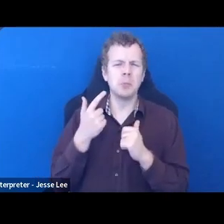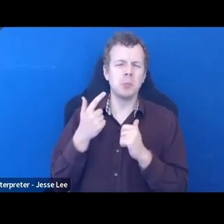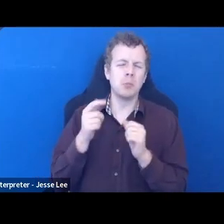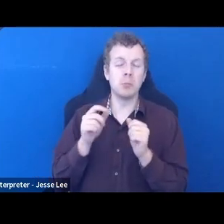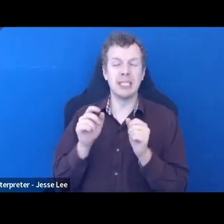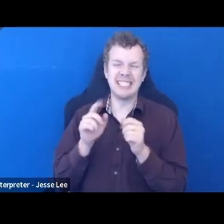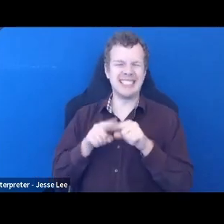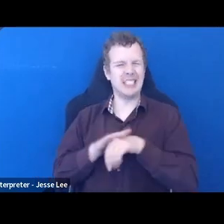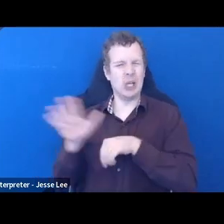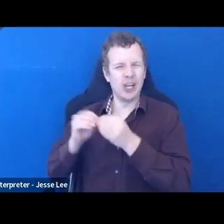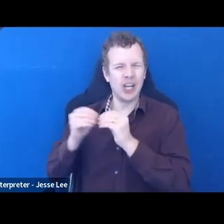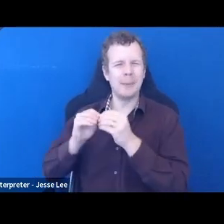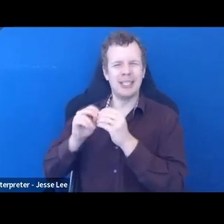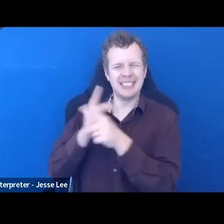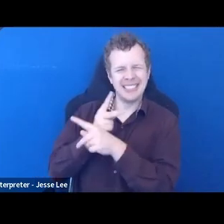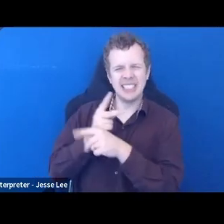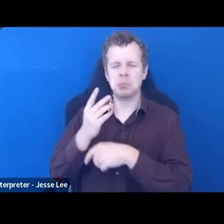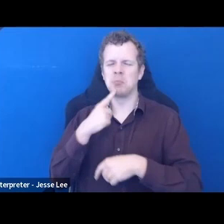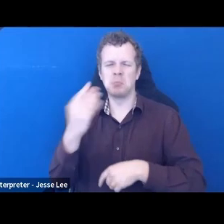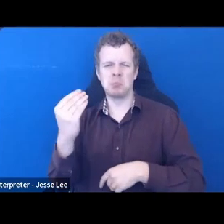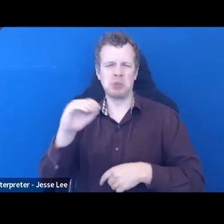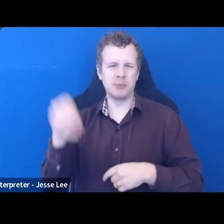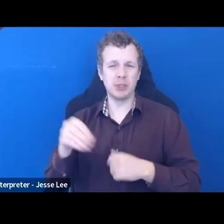The caution there is that a broader definition